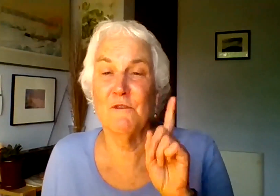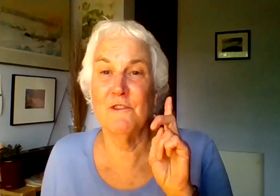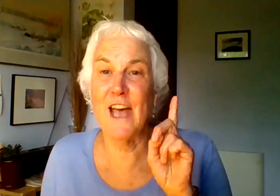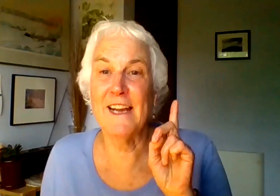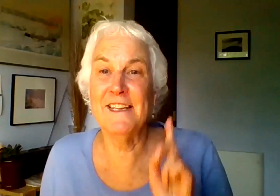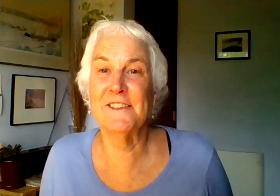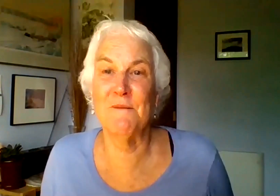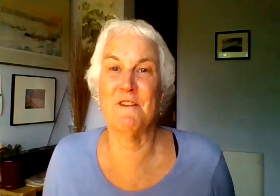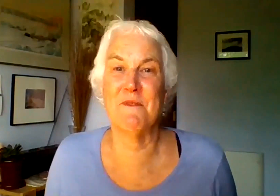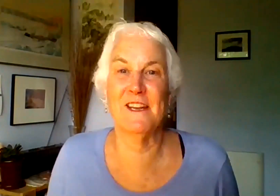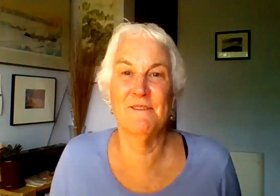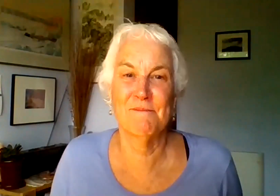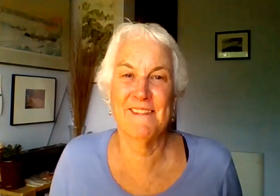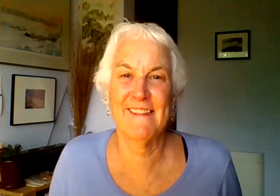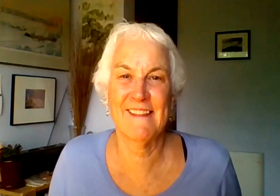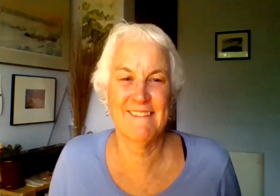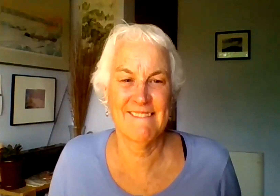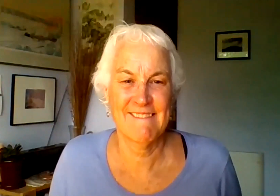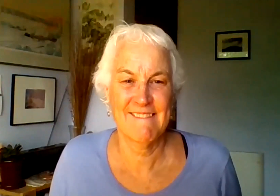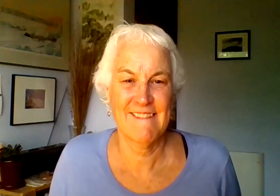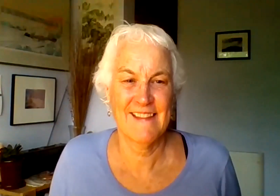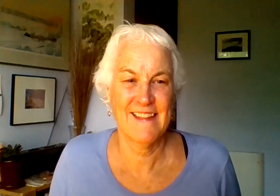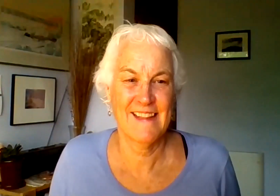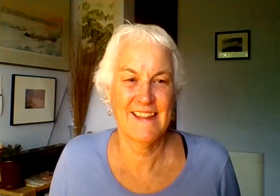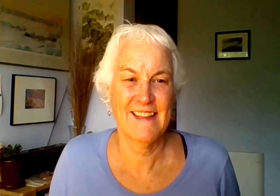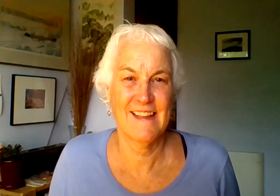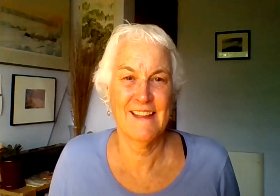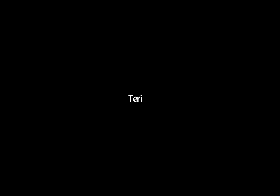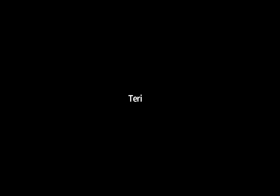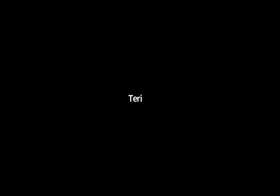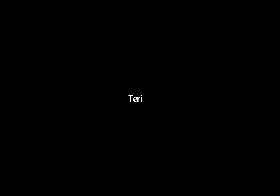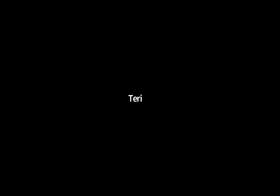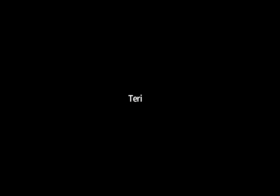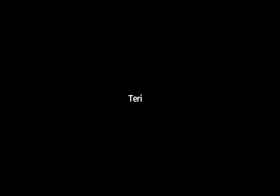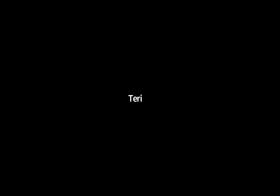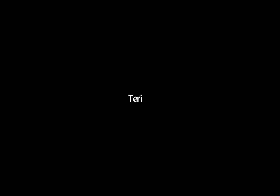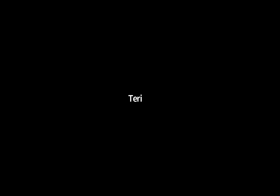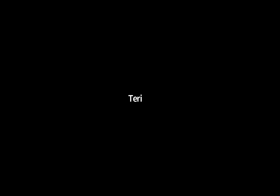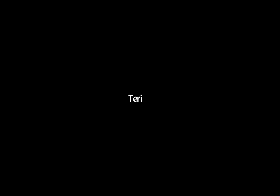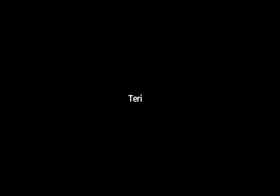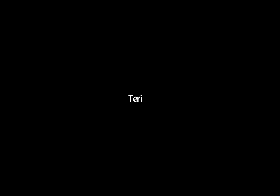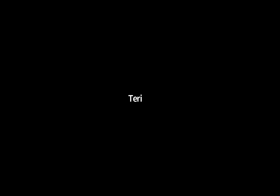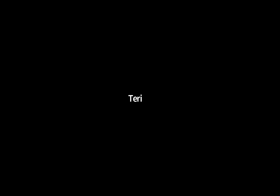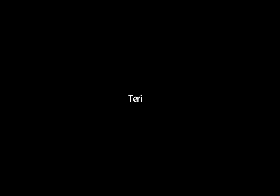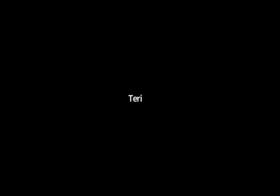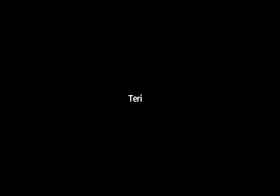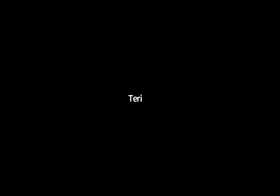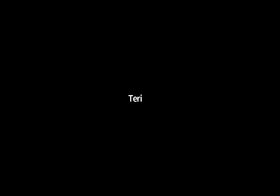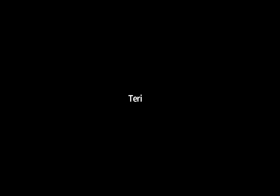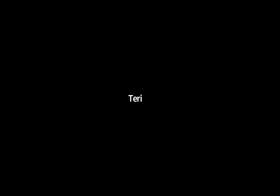introduce himself. He has some things to say about the ADA.